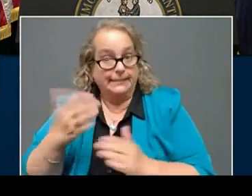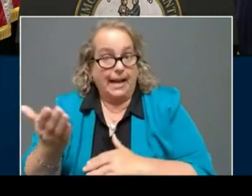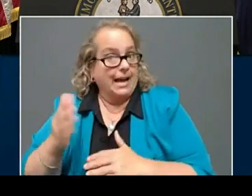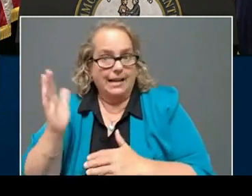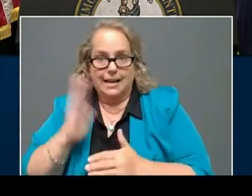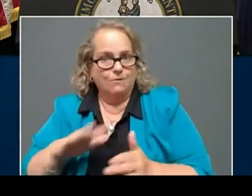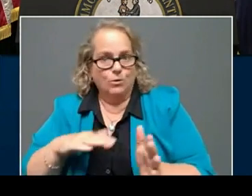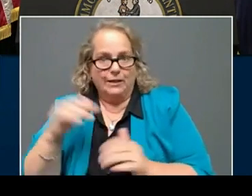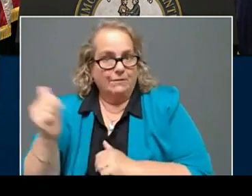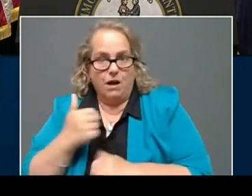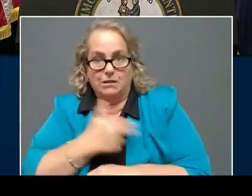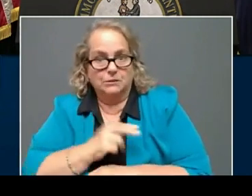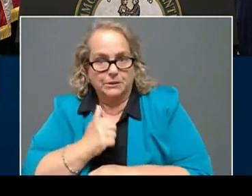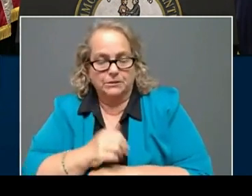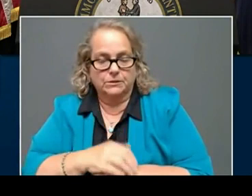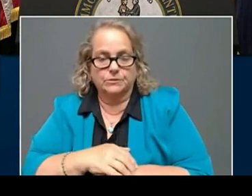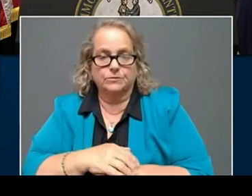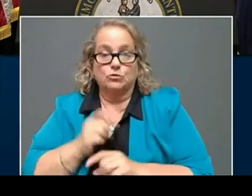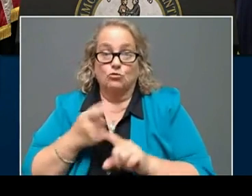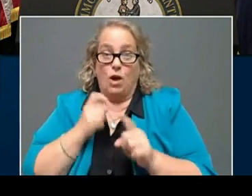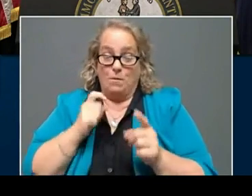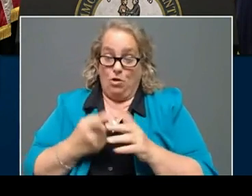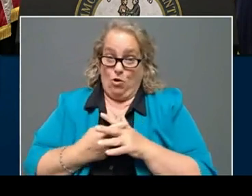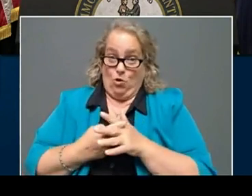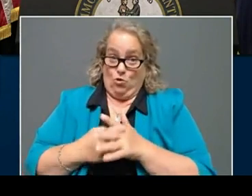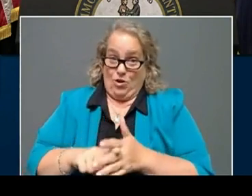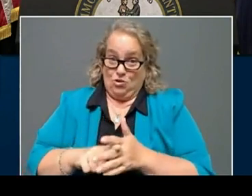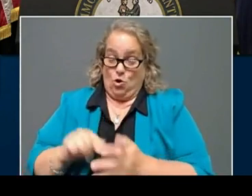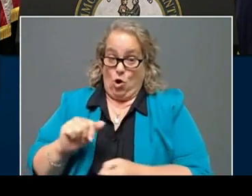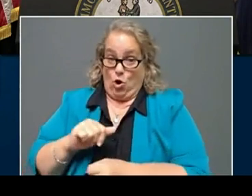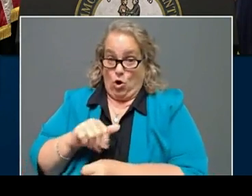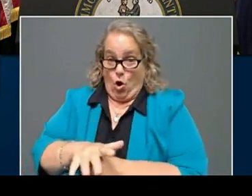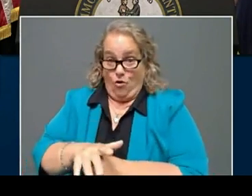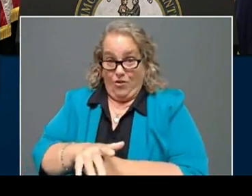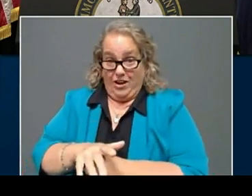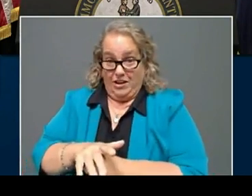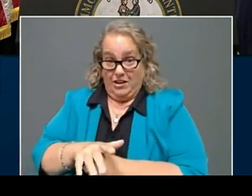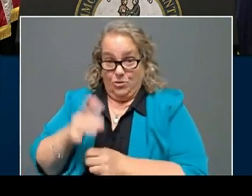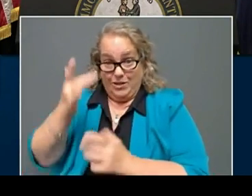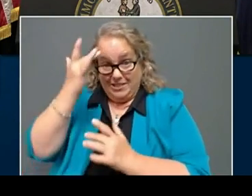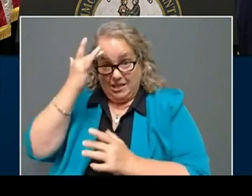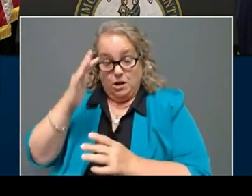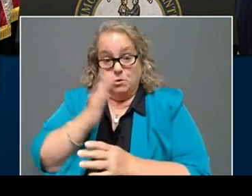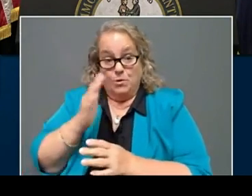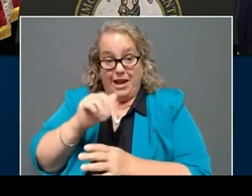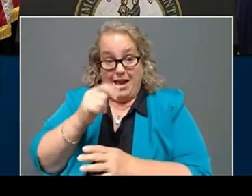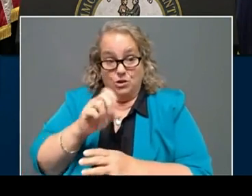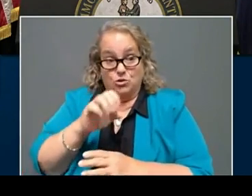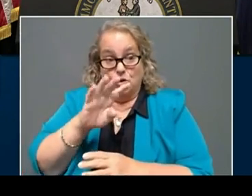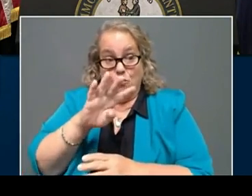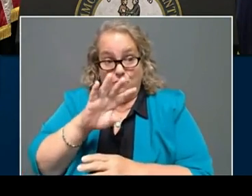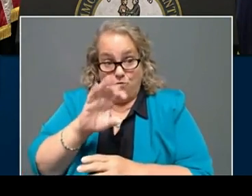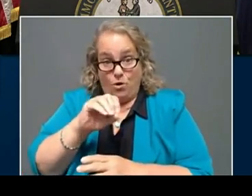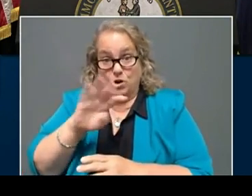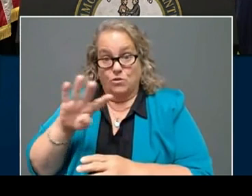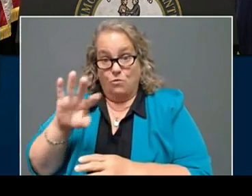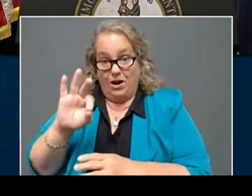that was out there. If you caught it and you were between the ages of 40-49, your odds were pretty good that you were eventually going to be okay. Even